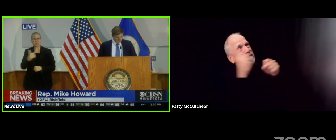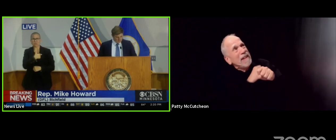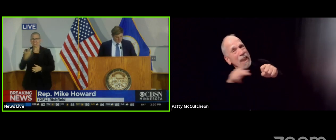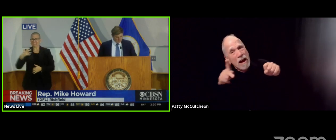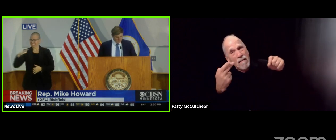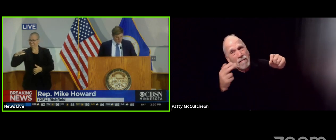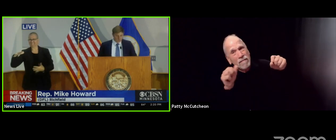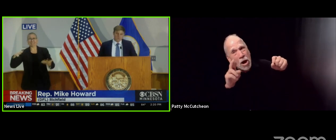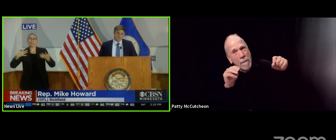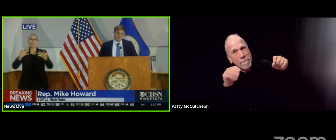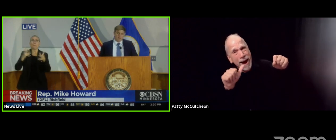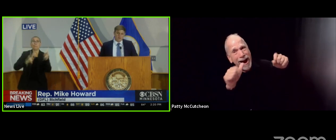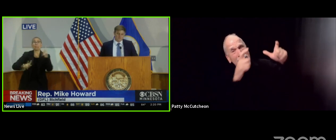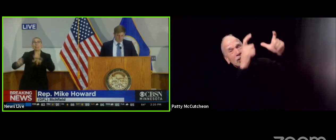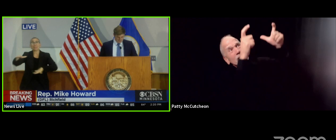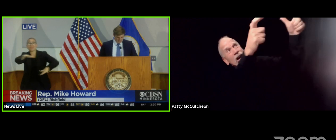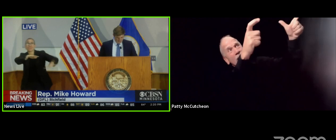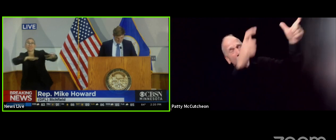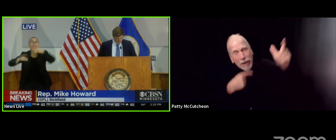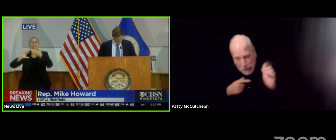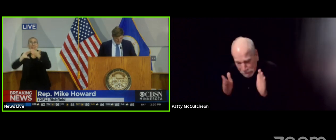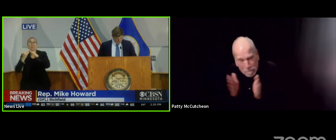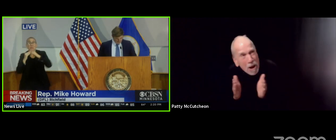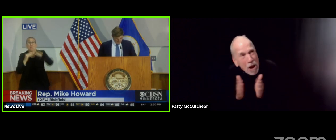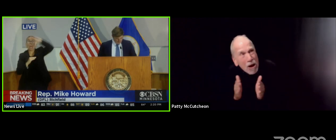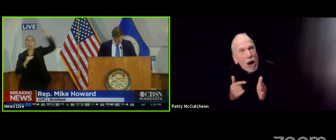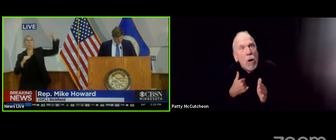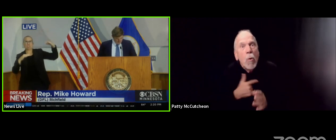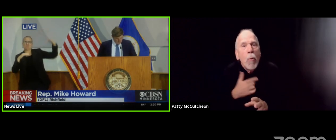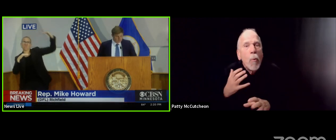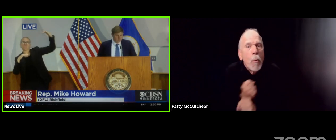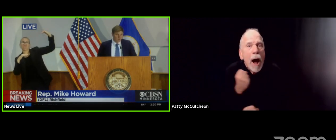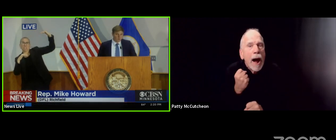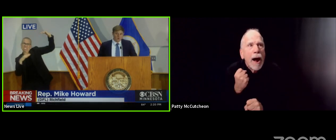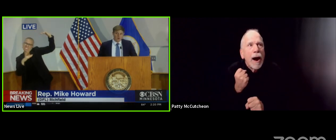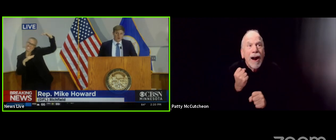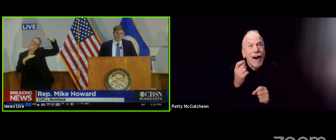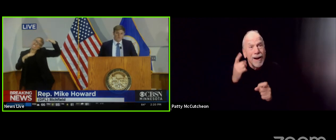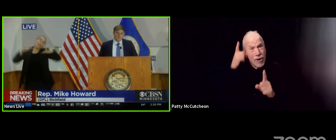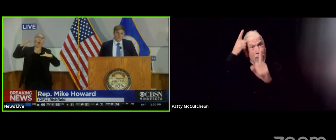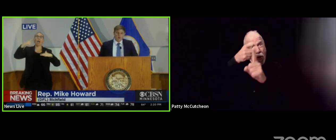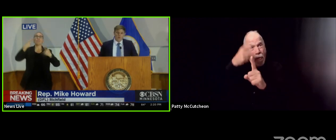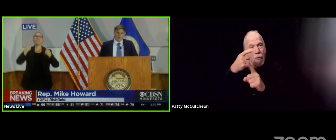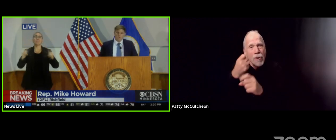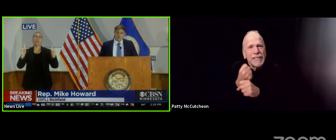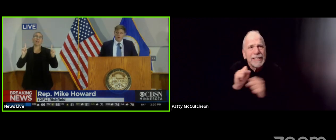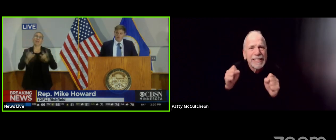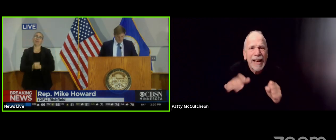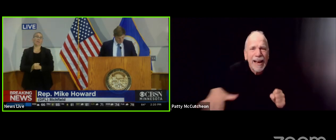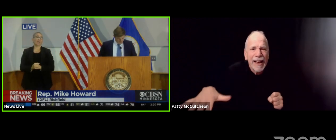THAT NO ONE LOSES THEIR LIFE BECAUSE THEY CAN'T AFFORD THEIR INSULIN. AND, SO, I WANT TO SHARE JUST A